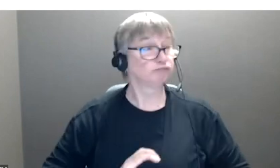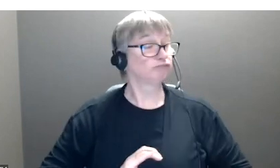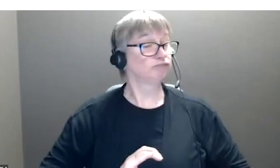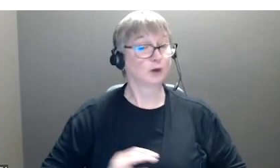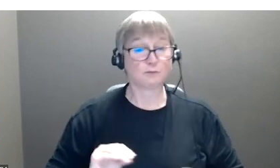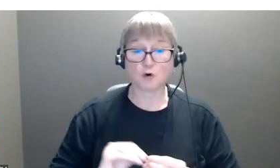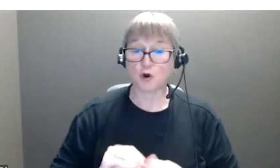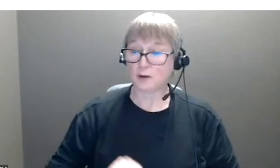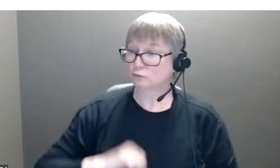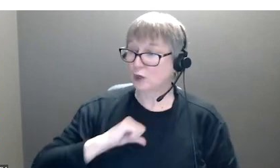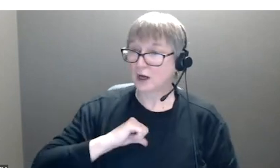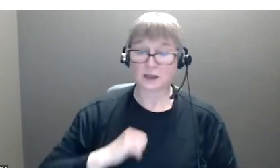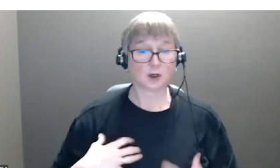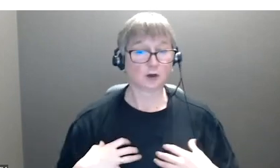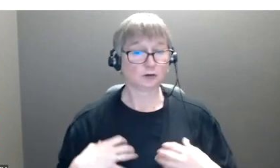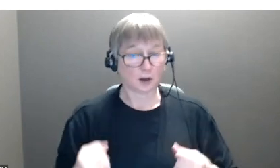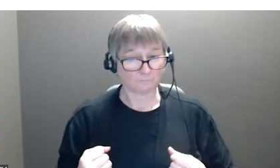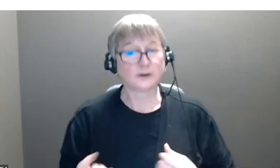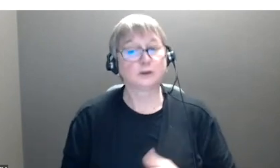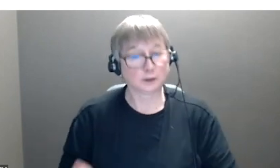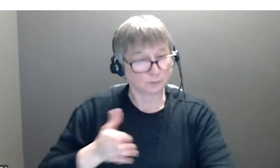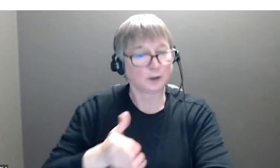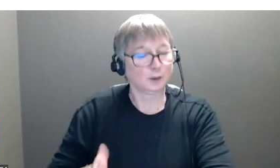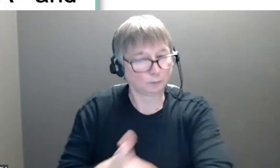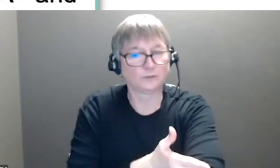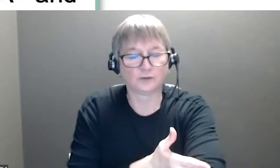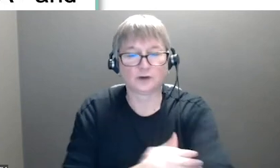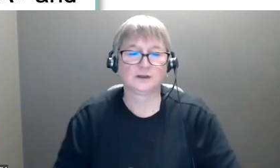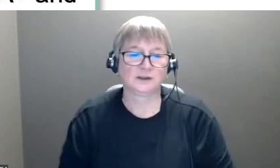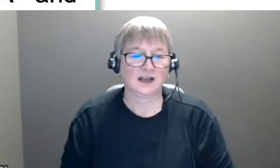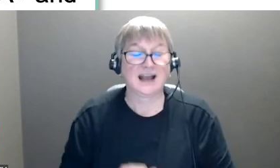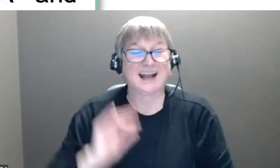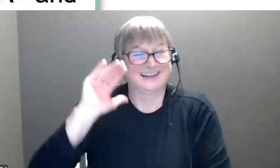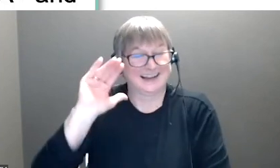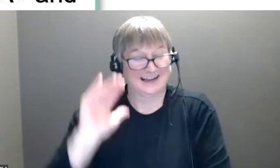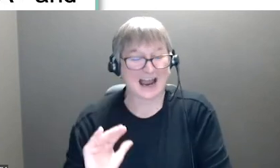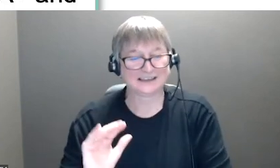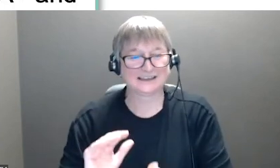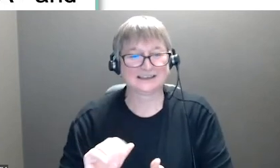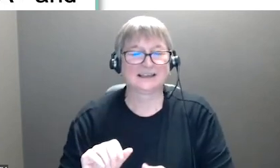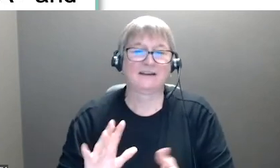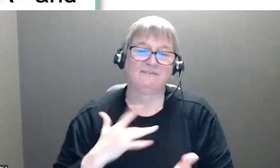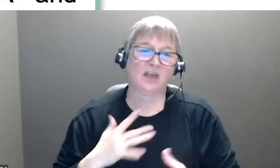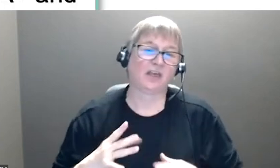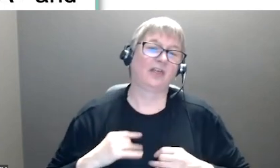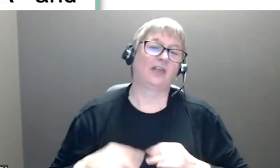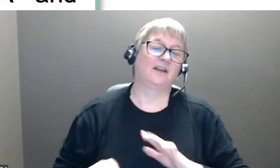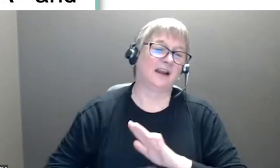decreased social isolation and stigmatization. So, in just looking at a few of the challenges and how